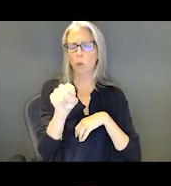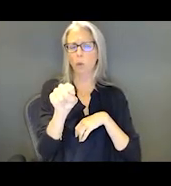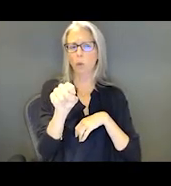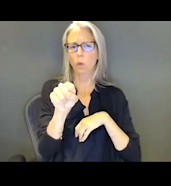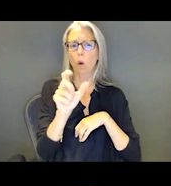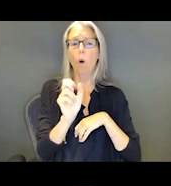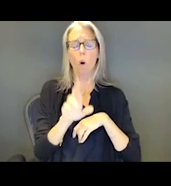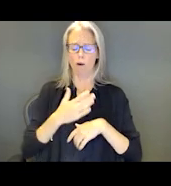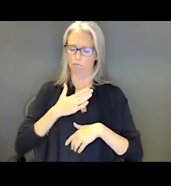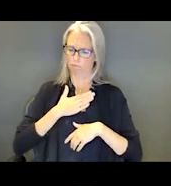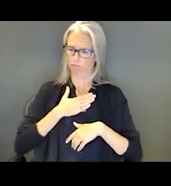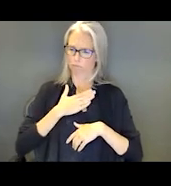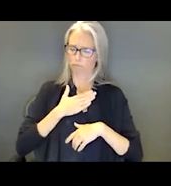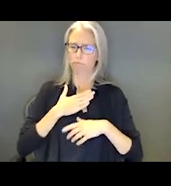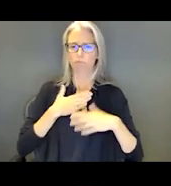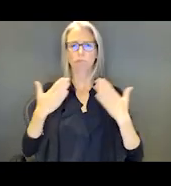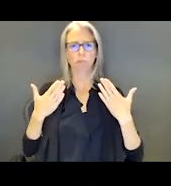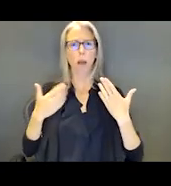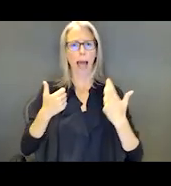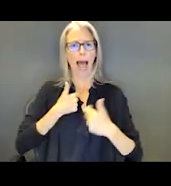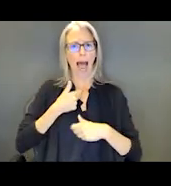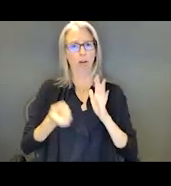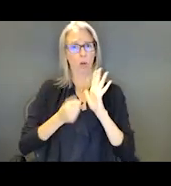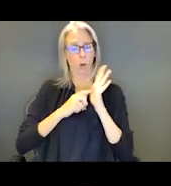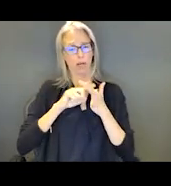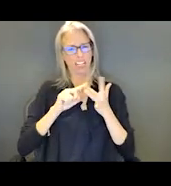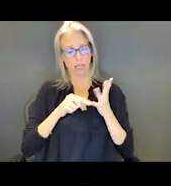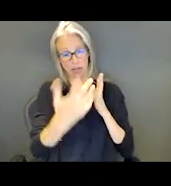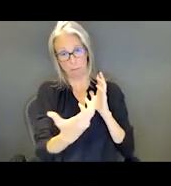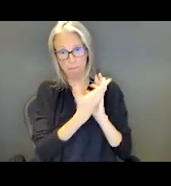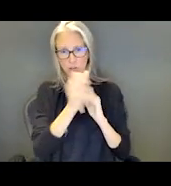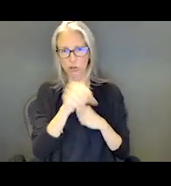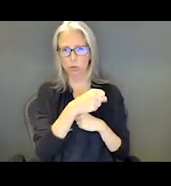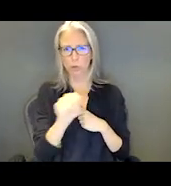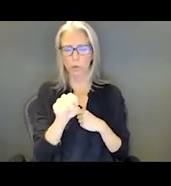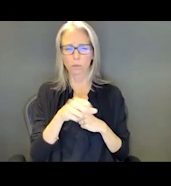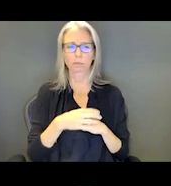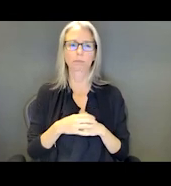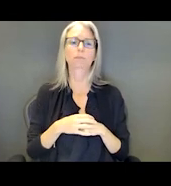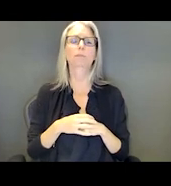So to create a new type of information, we explored how interactions with barriers and